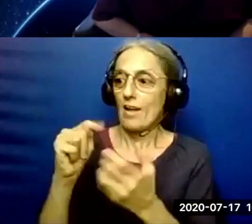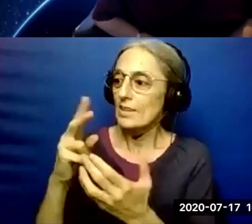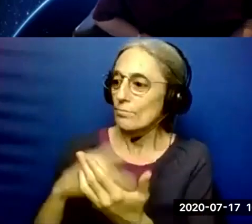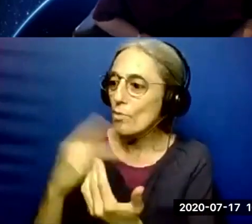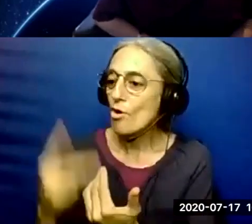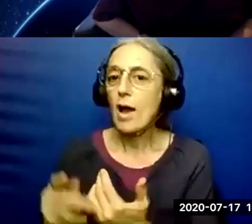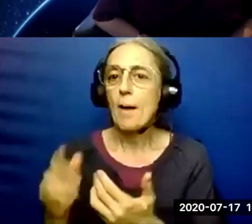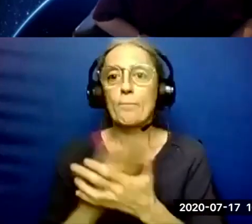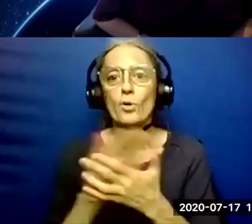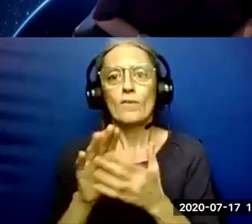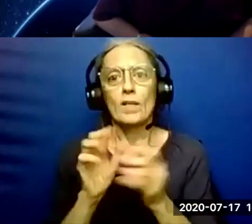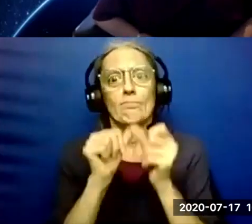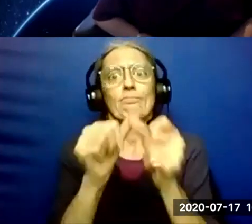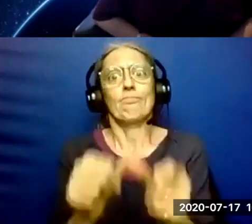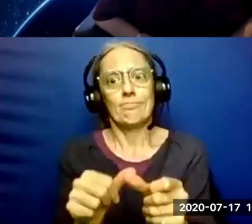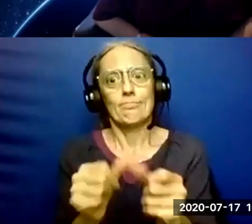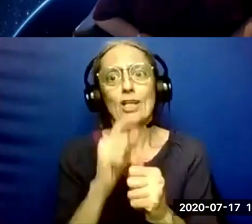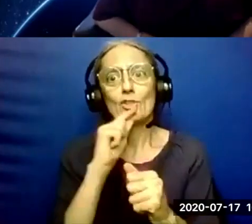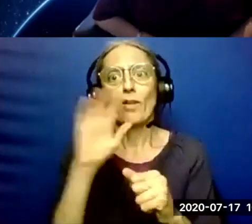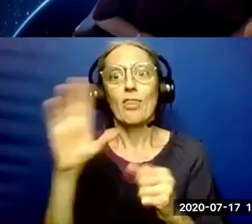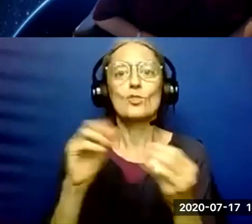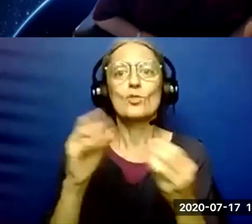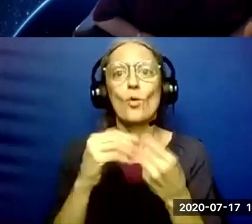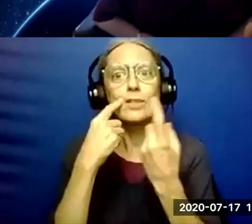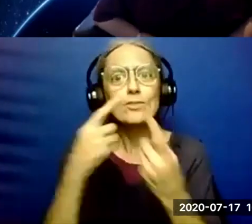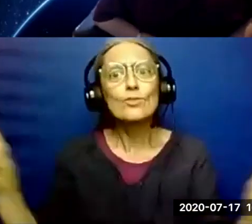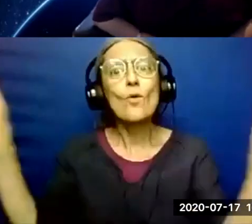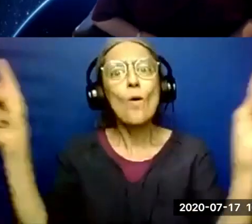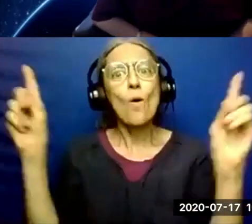I mean, for me, who should be involved? Everybody.